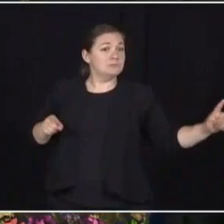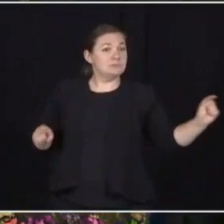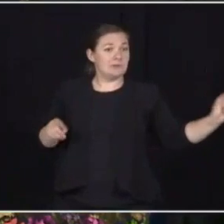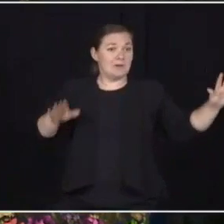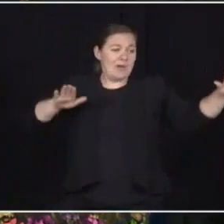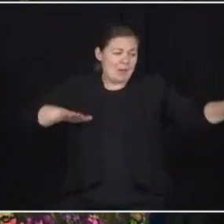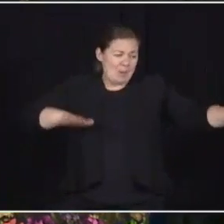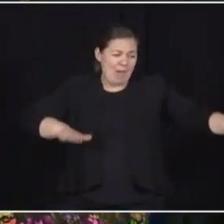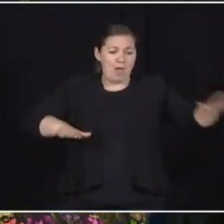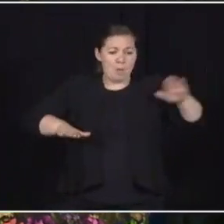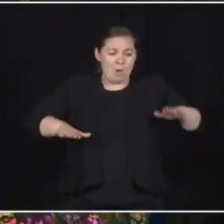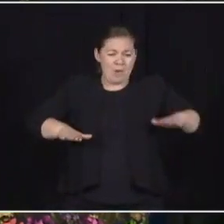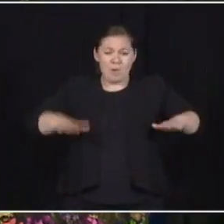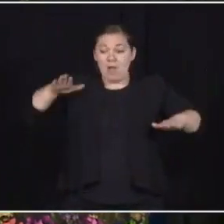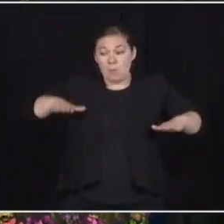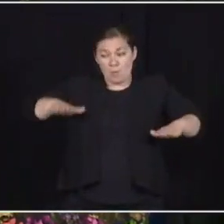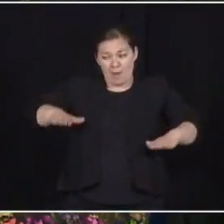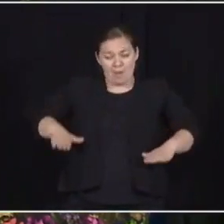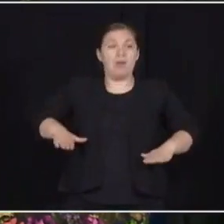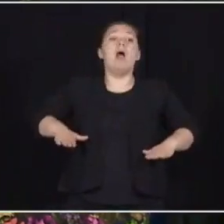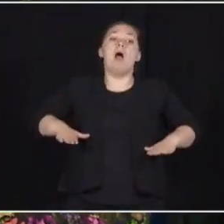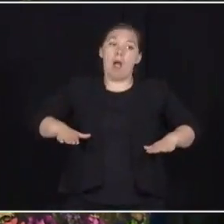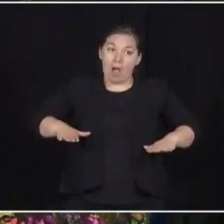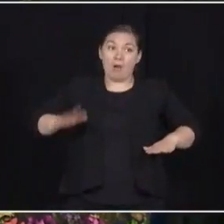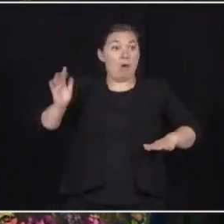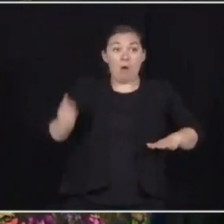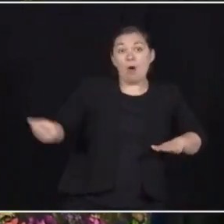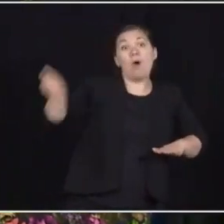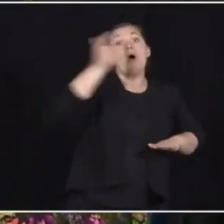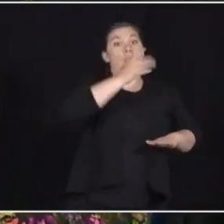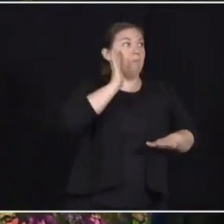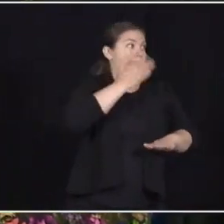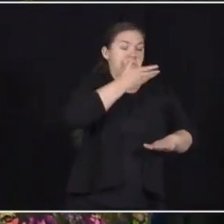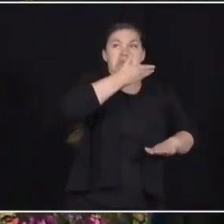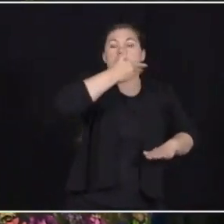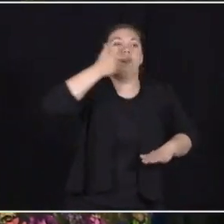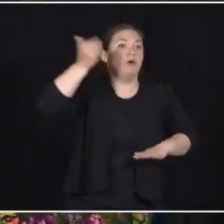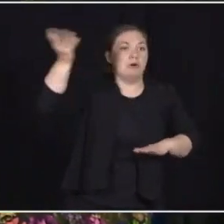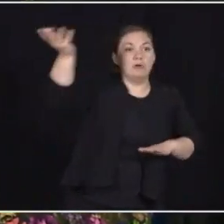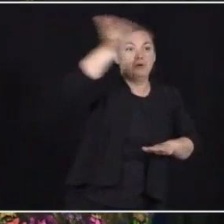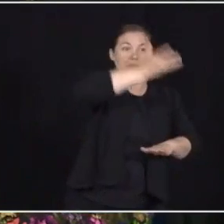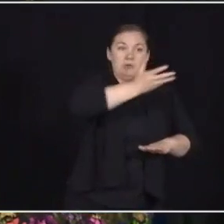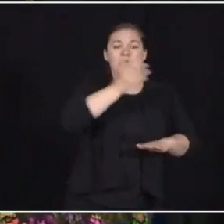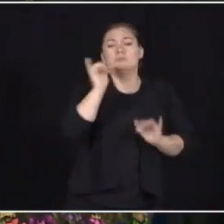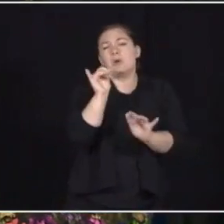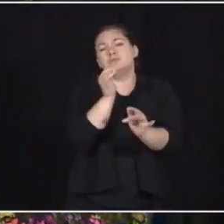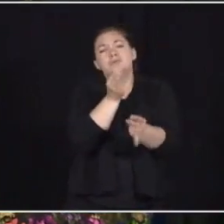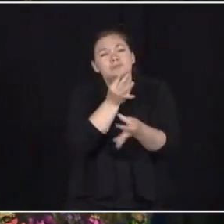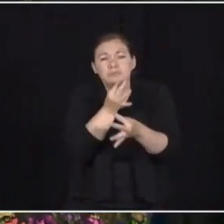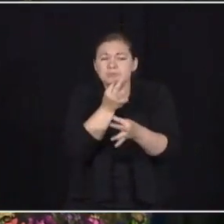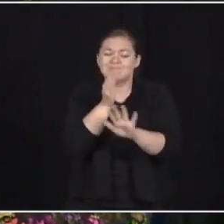And by the way, all regions are doing much better. But it shouldn't be much longer. Weeds has people for the patients.